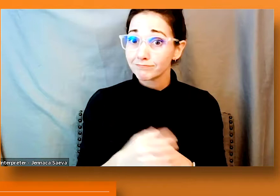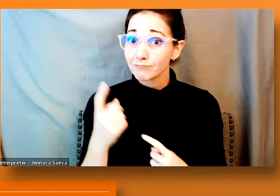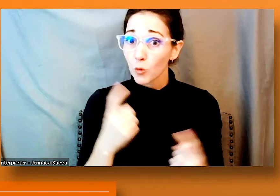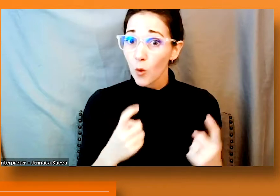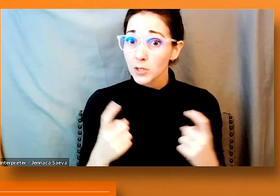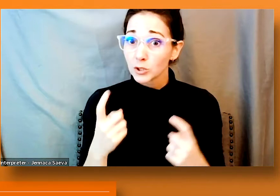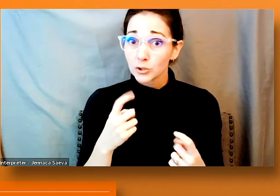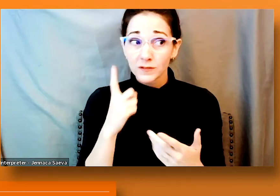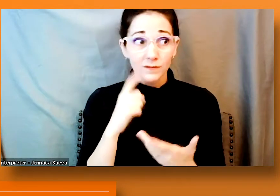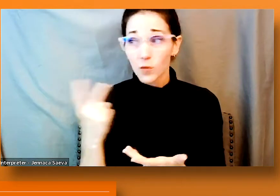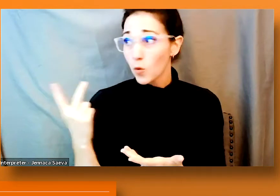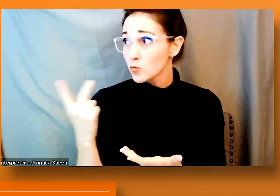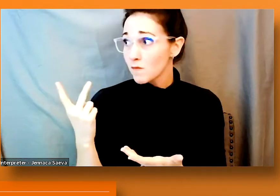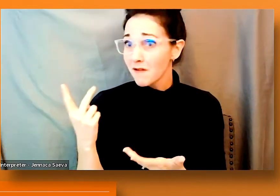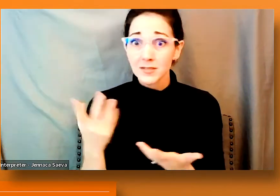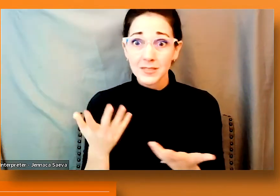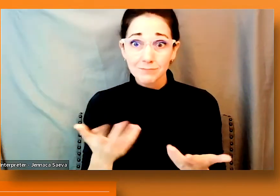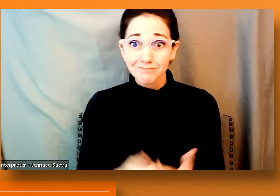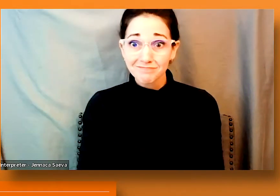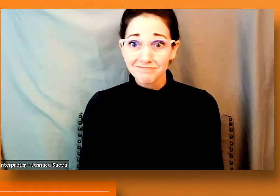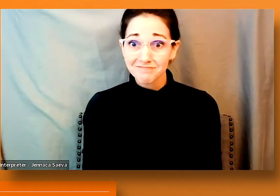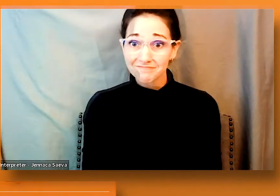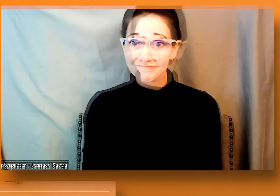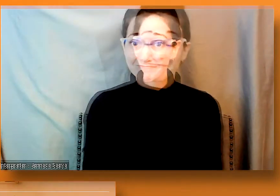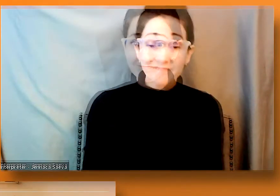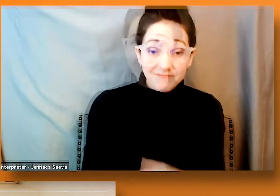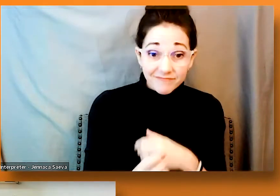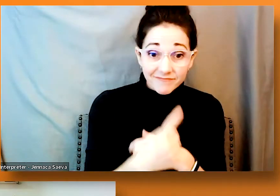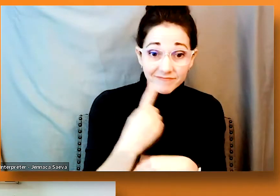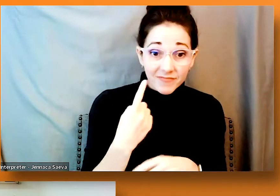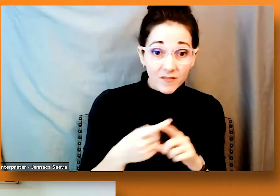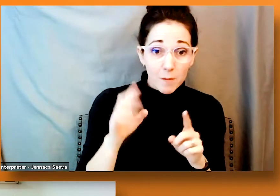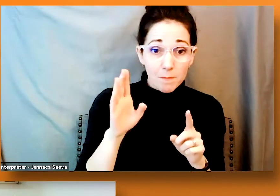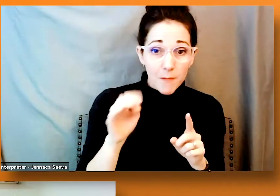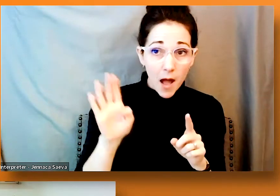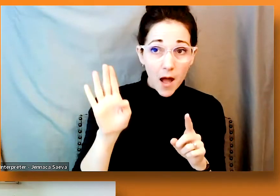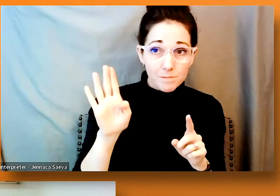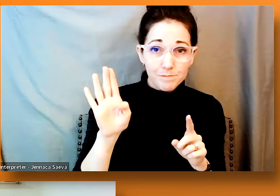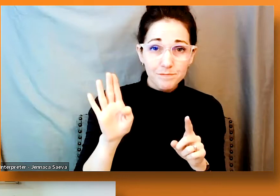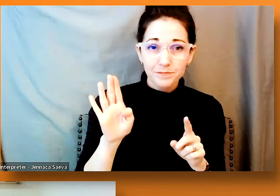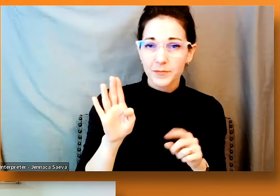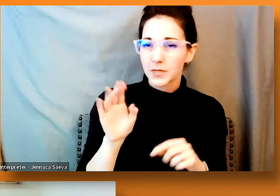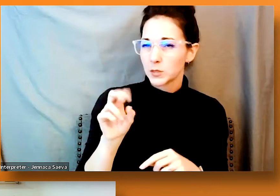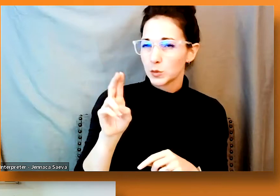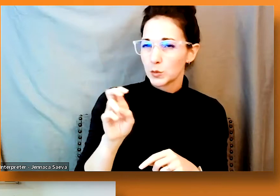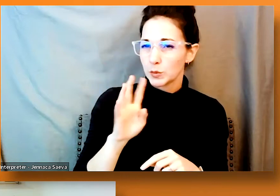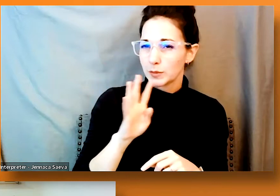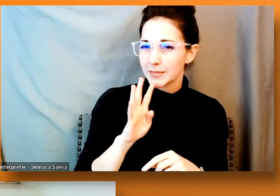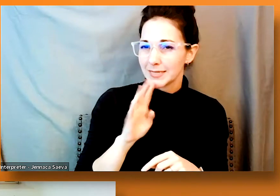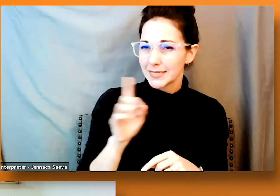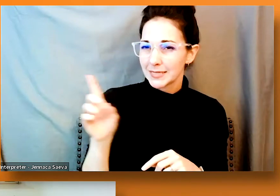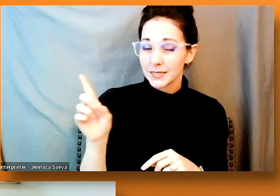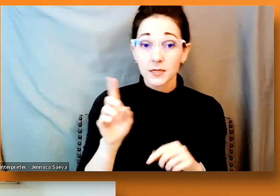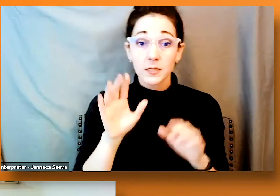Do you have any questions for us? OK, we have a question from Bob.